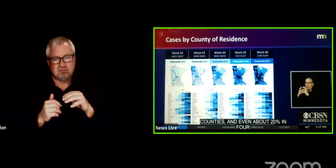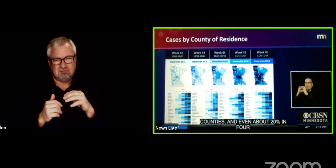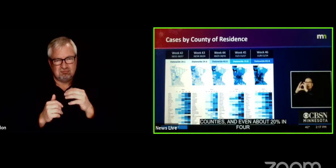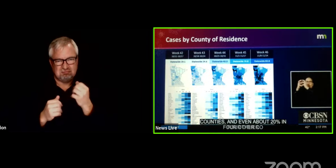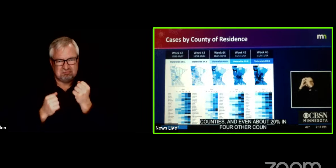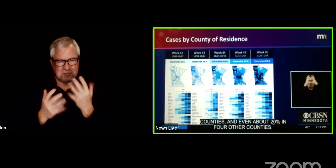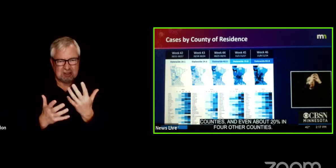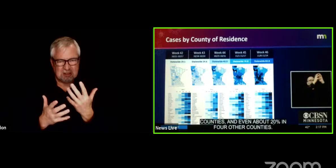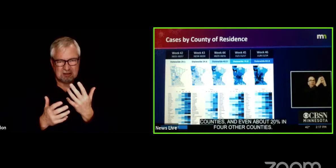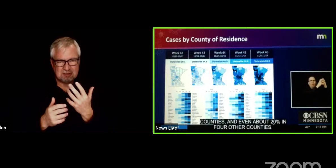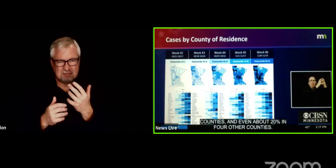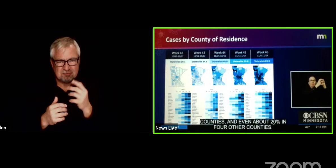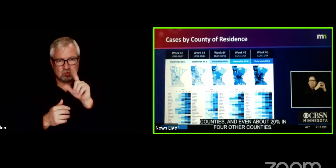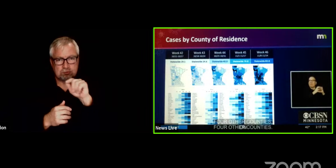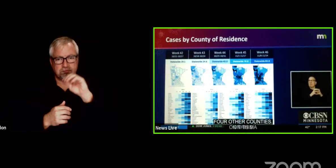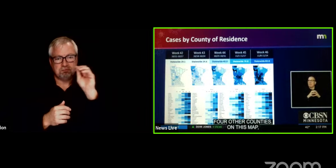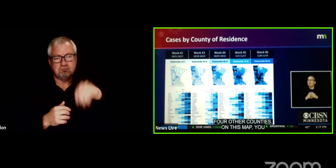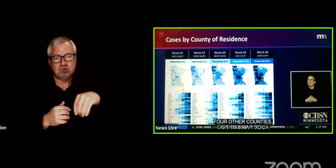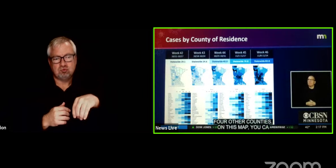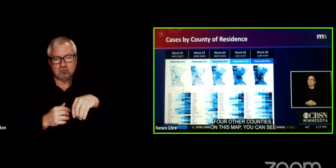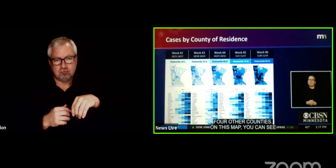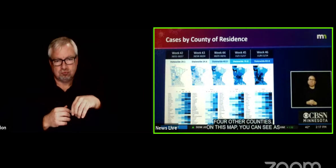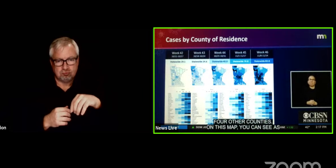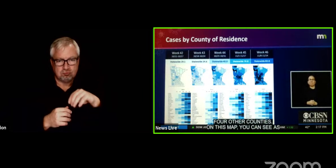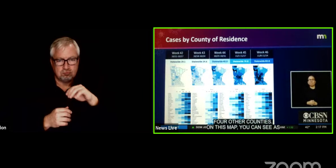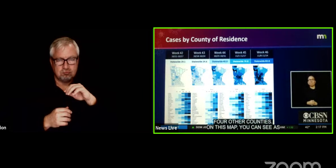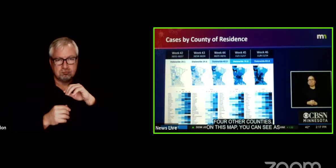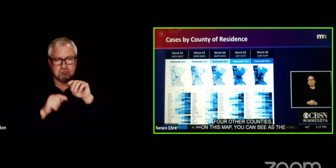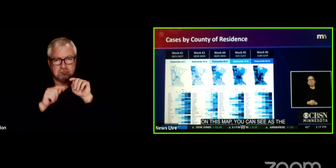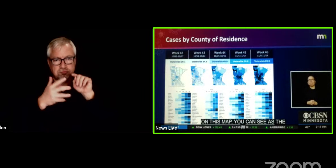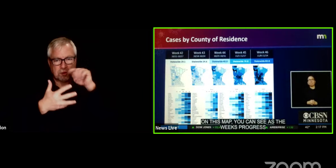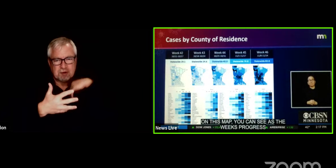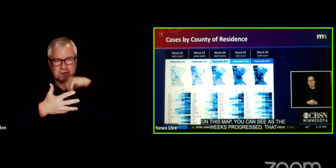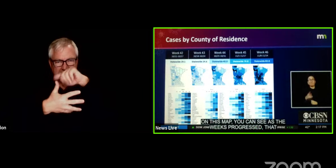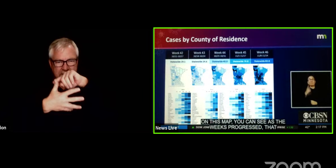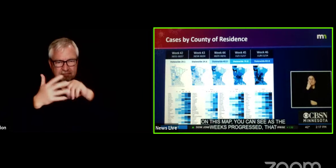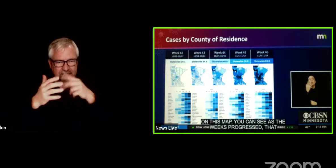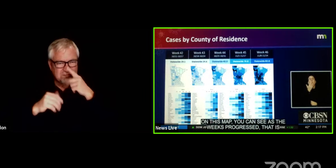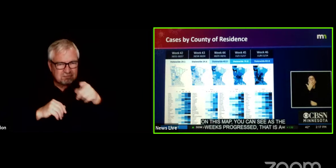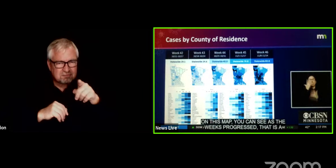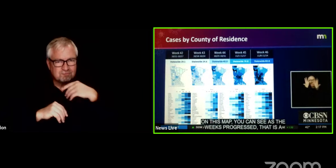THERE, THAT'S A 5-WEEK LOOK, THE DARKER THE COLOR AND THE COUNTY, THE HIGHER THE